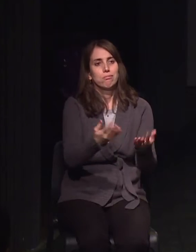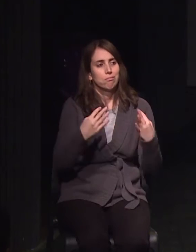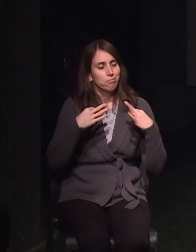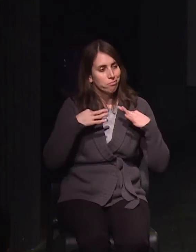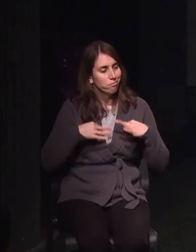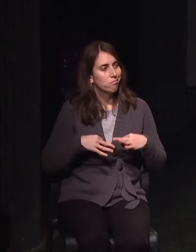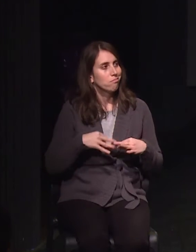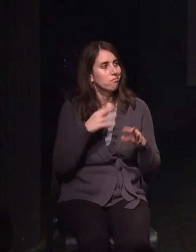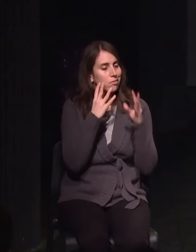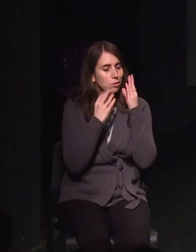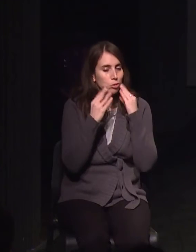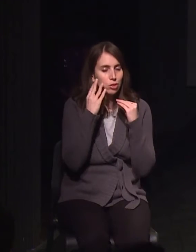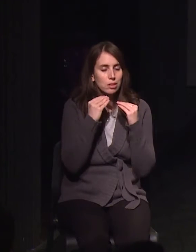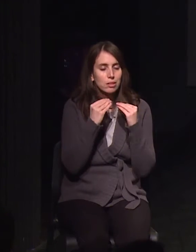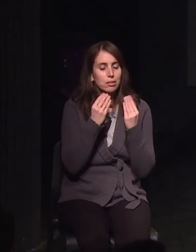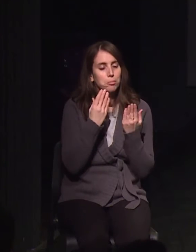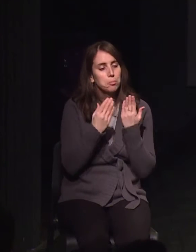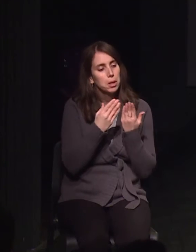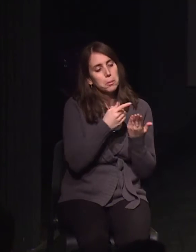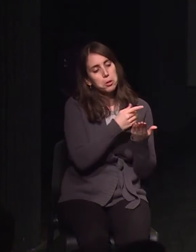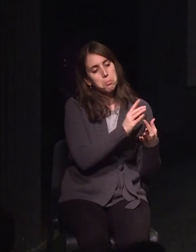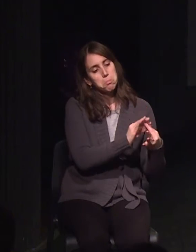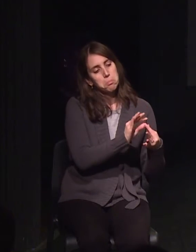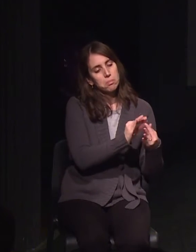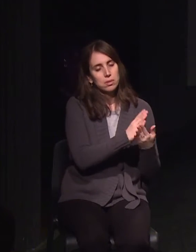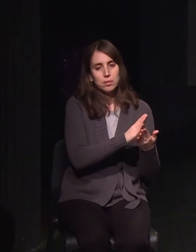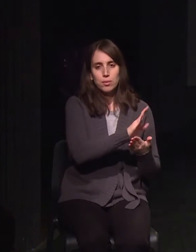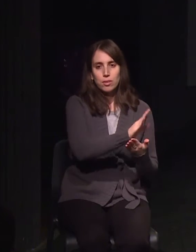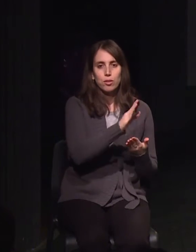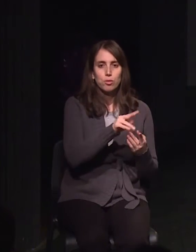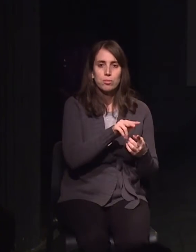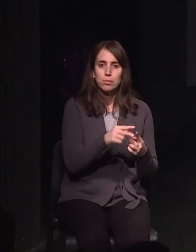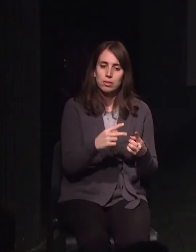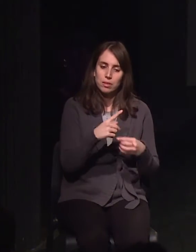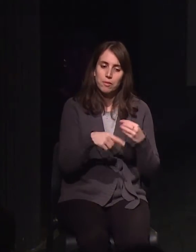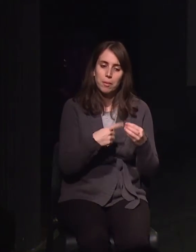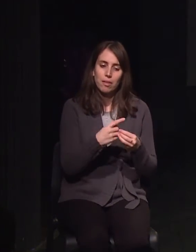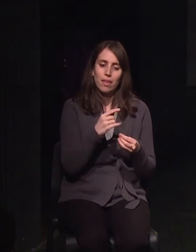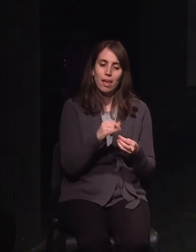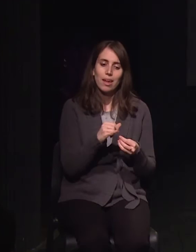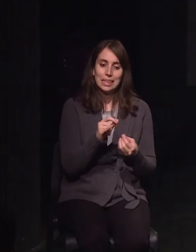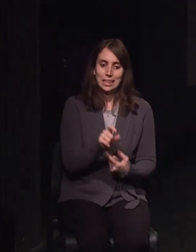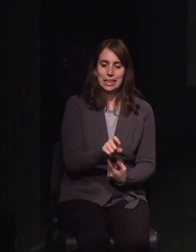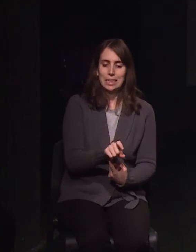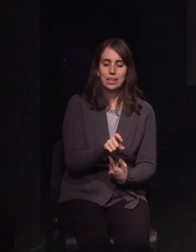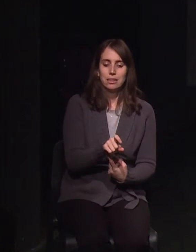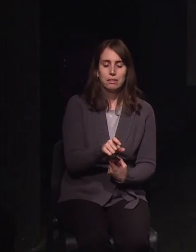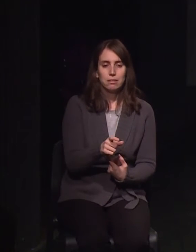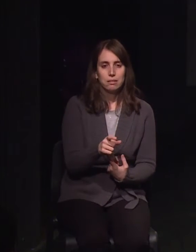you could give us some of your perspective to start, on that need, first of all, why